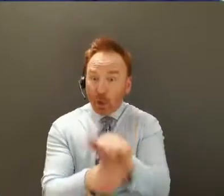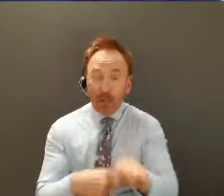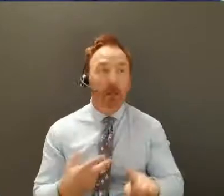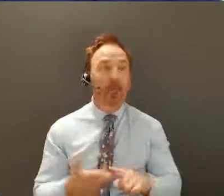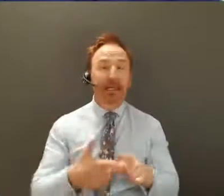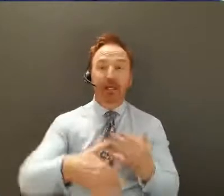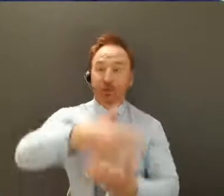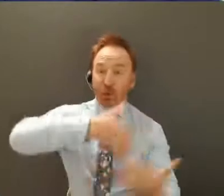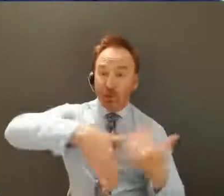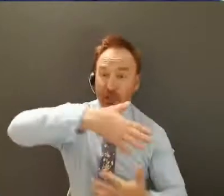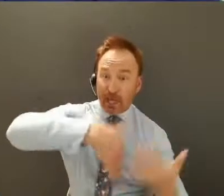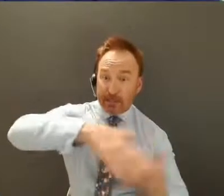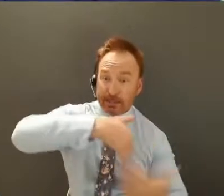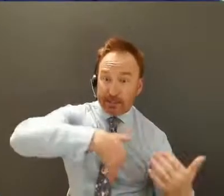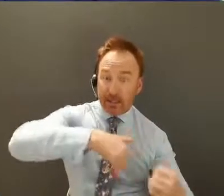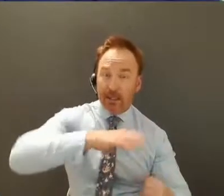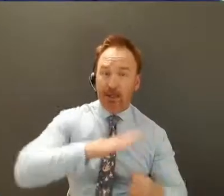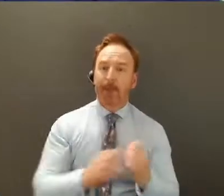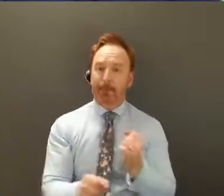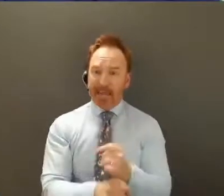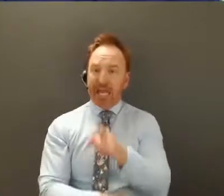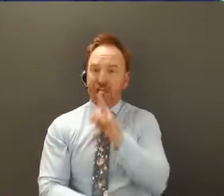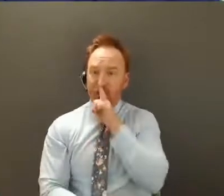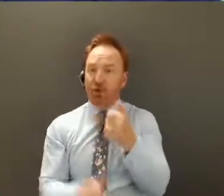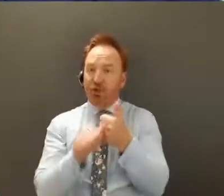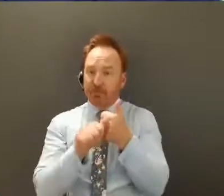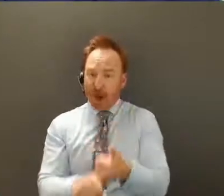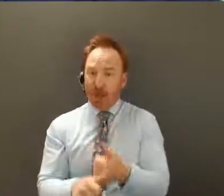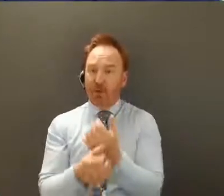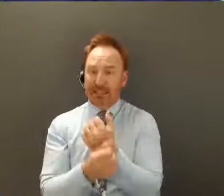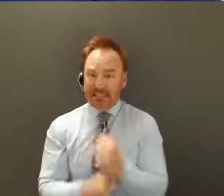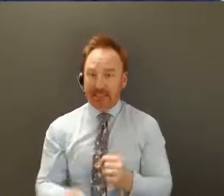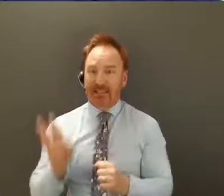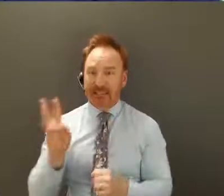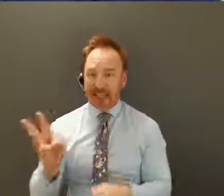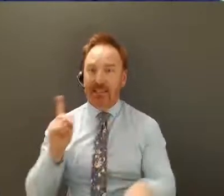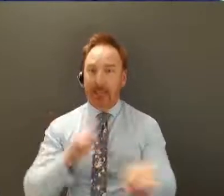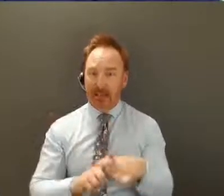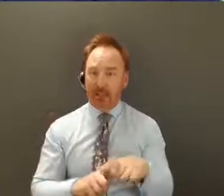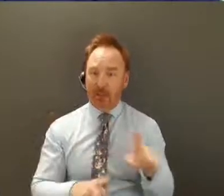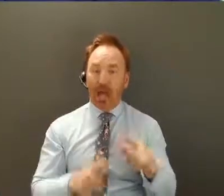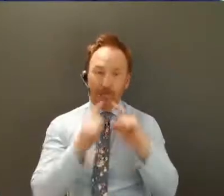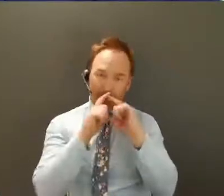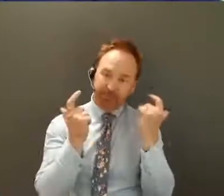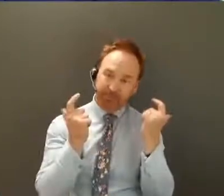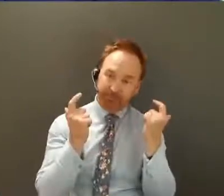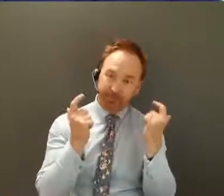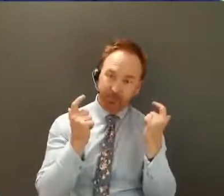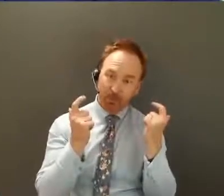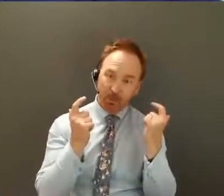to get the vaccine on your own benefit and can protect those who love and lives with or work